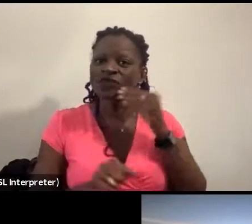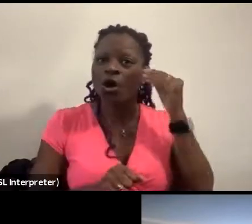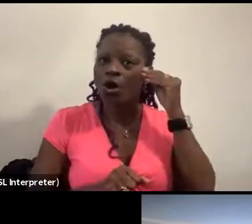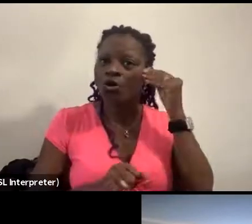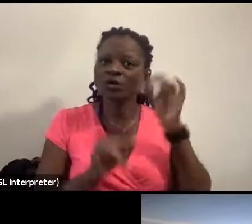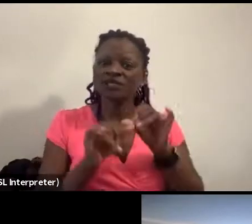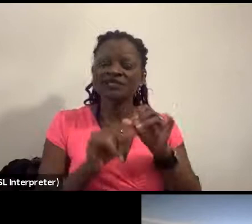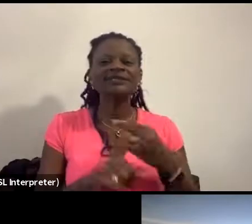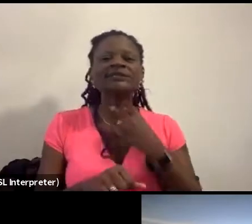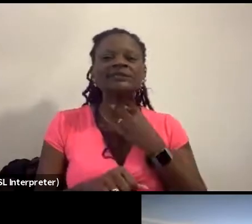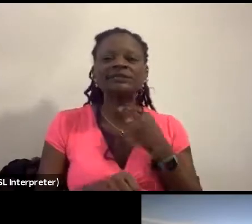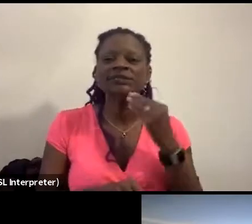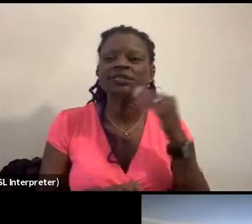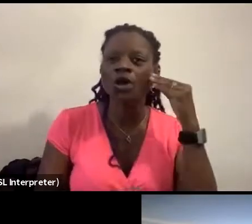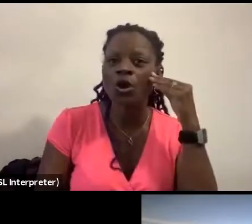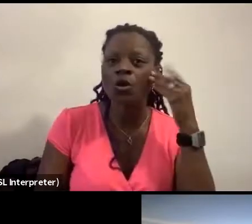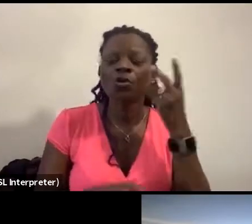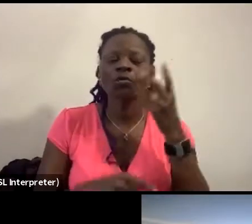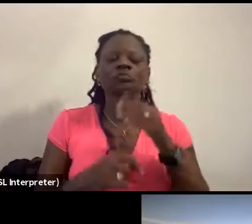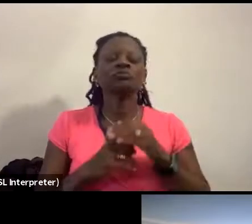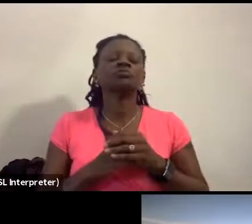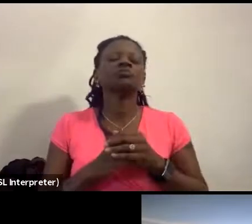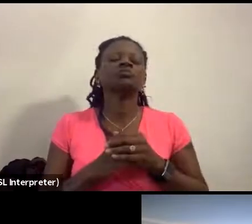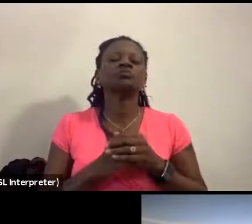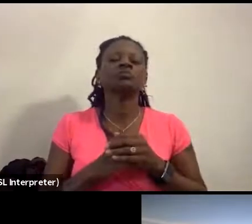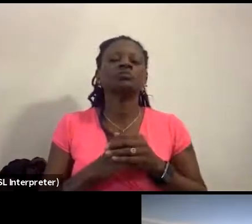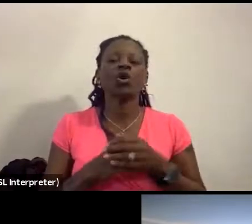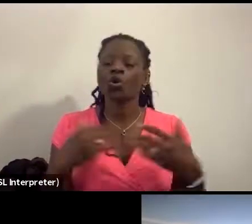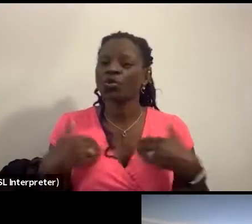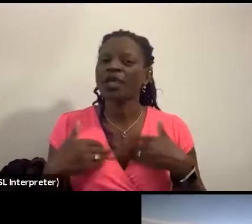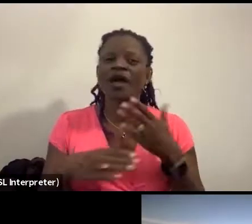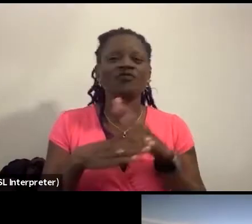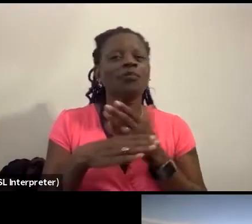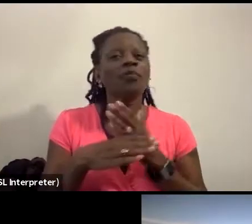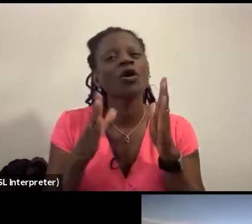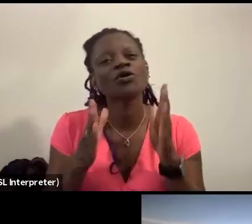Overall, the county and our network of of partners have done an incredible job with